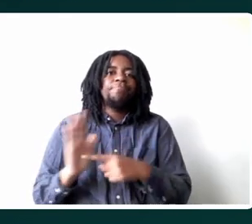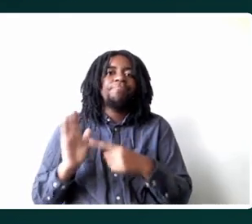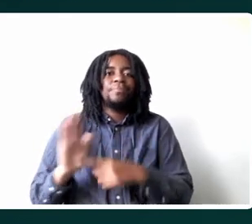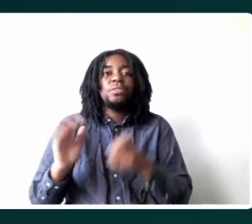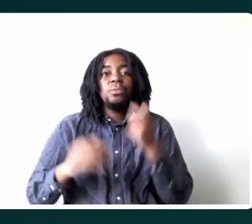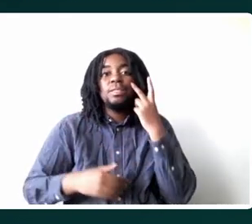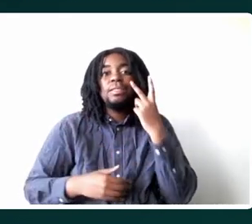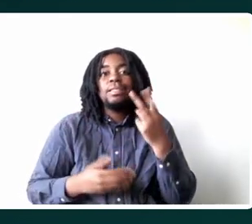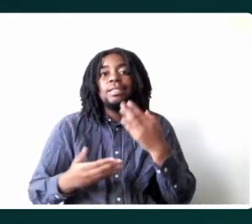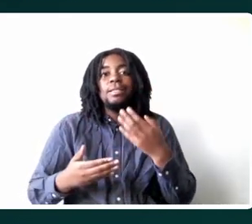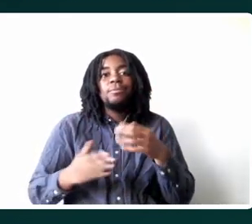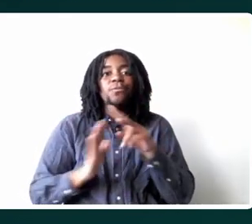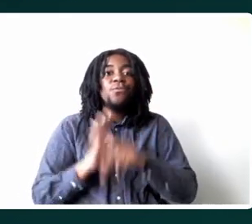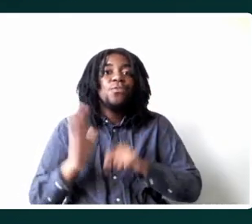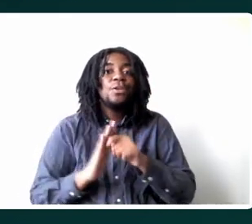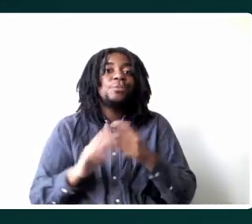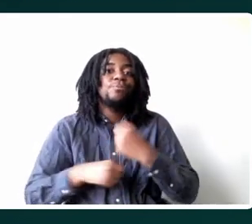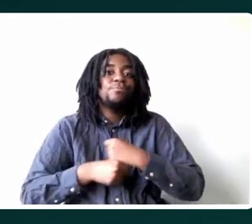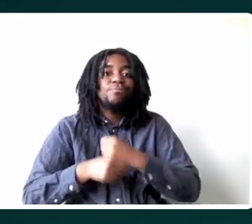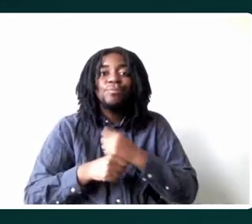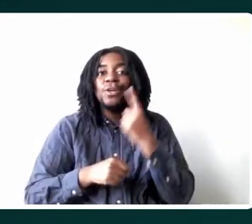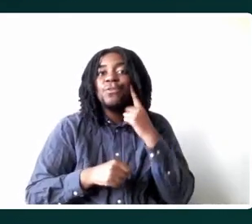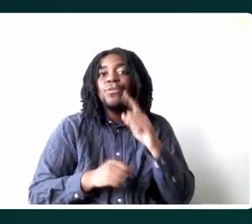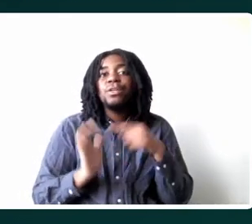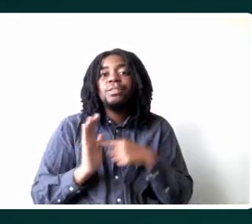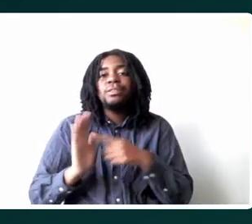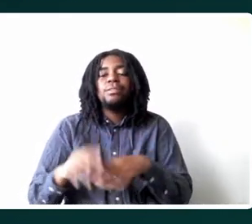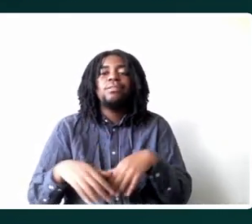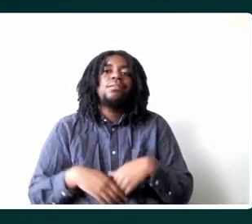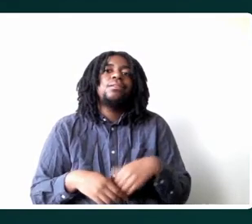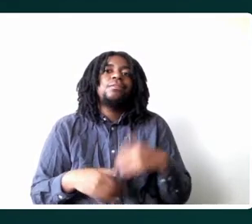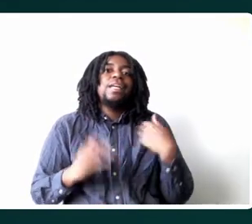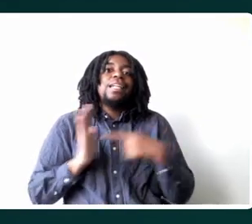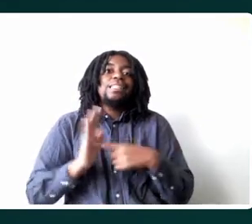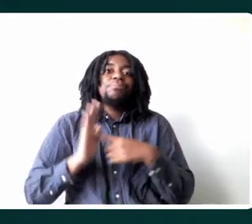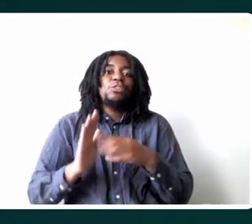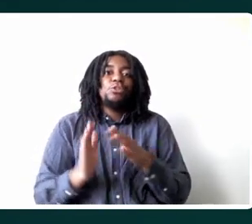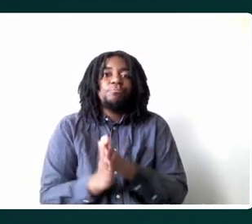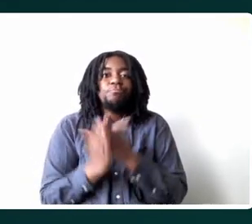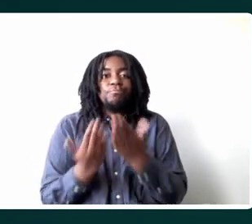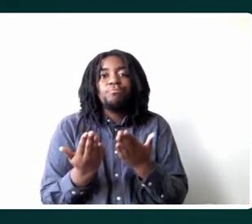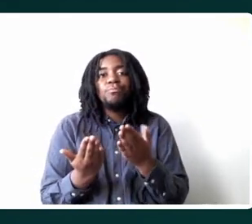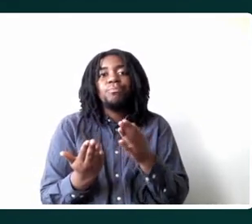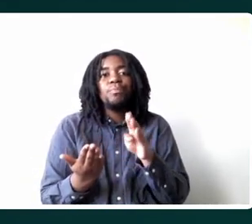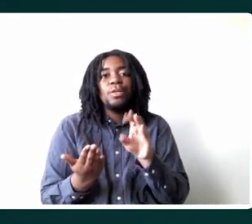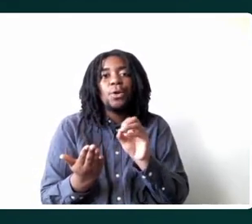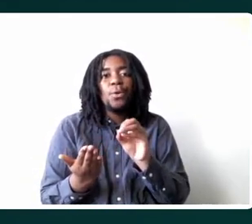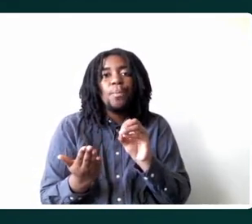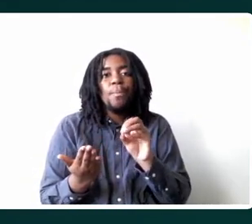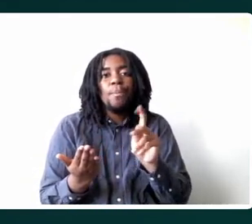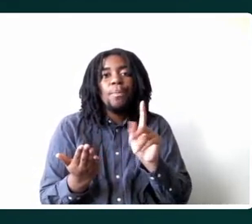There's an exhibition booklet that has a good amount of the content from the